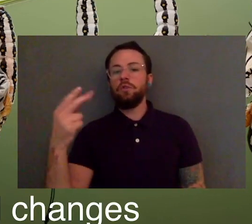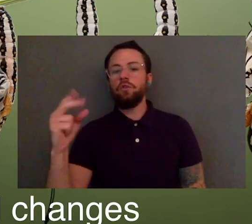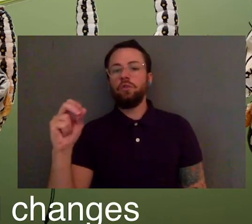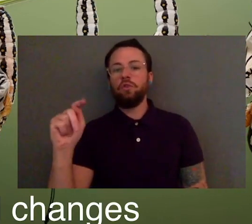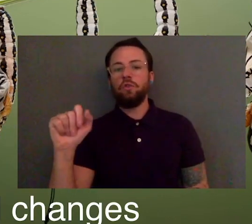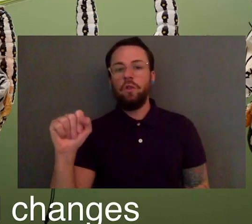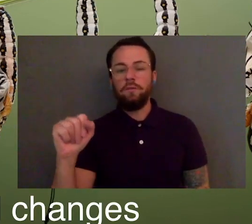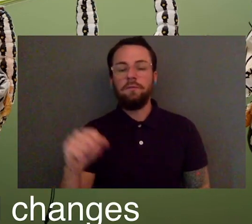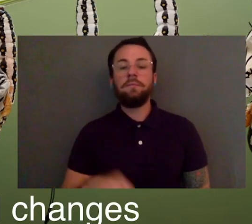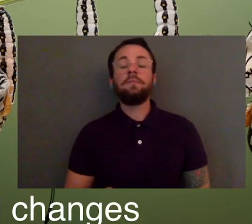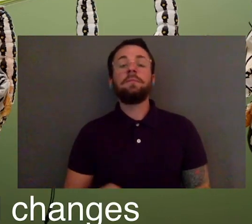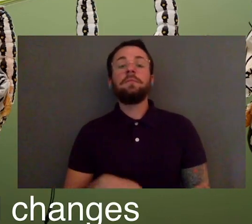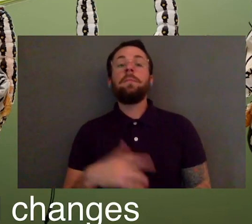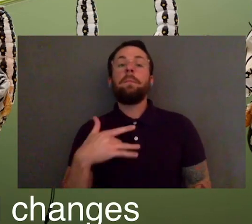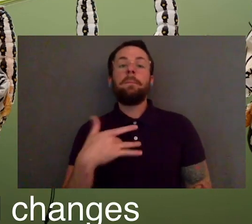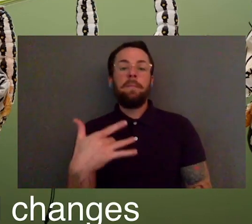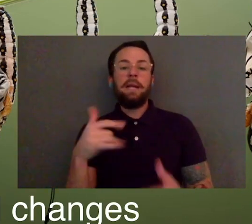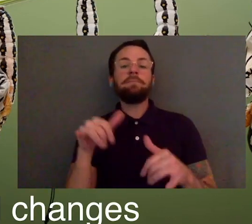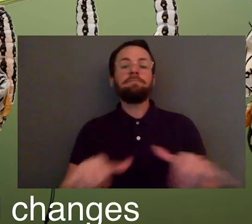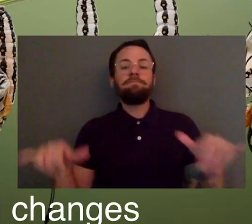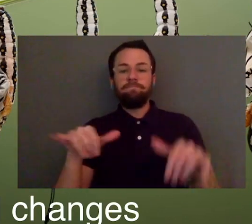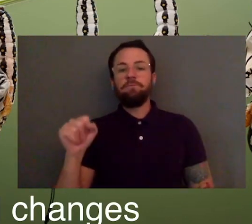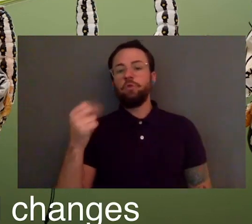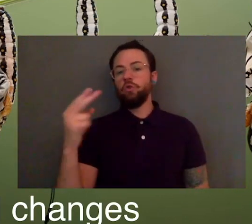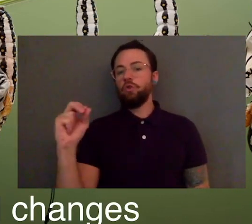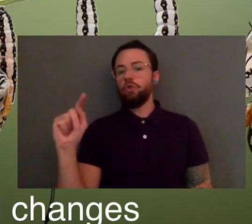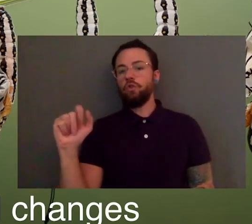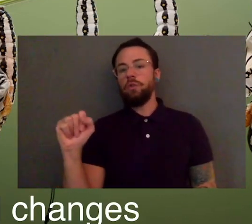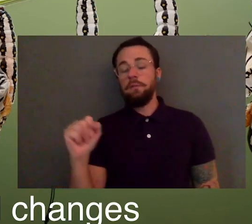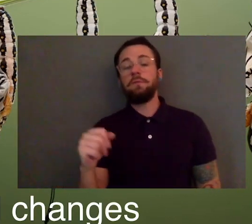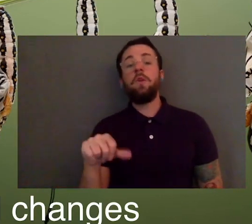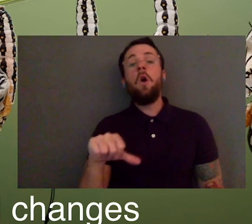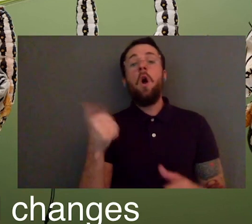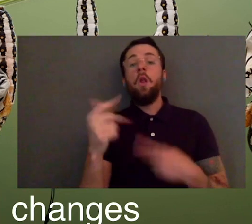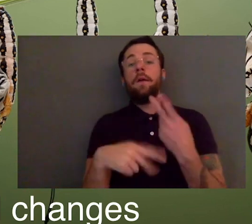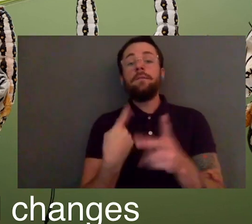and I wanted to reverse that so I take testosterone.